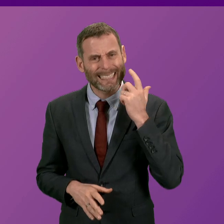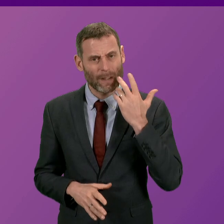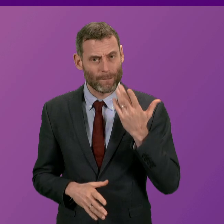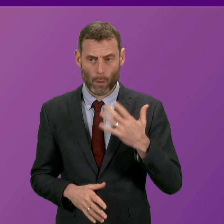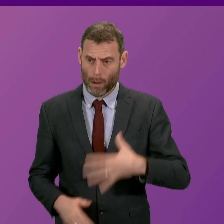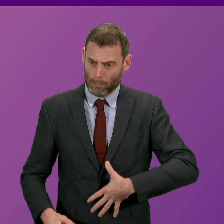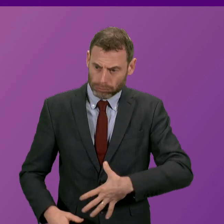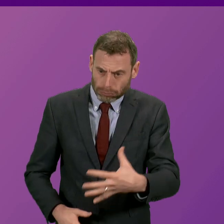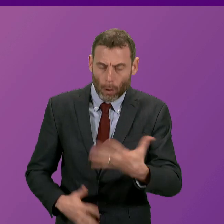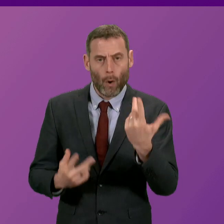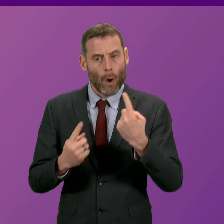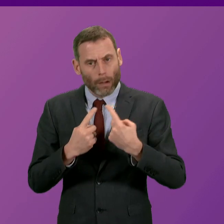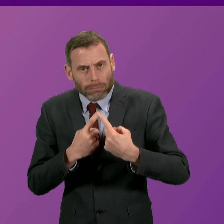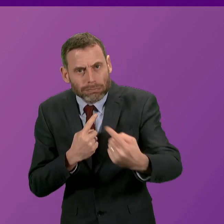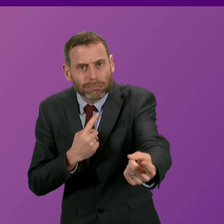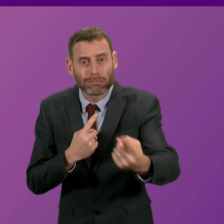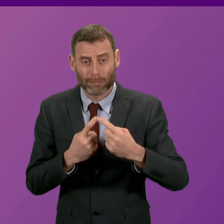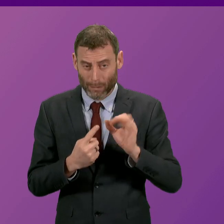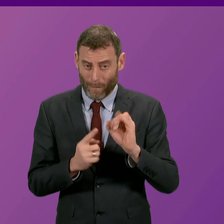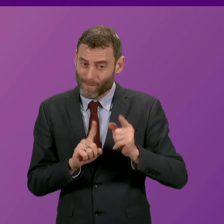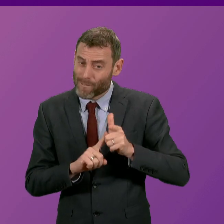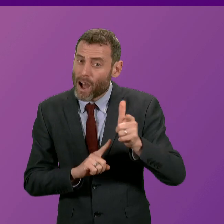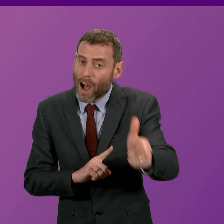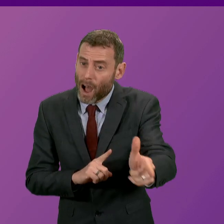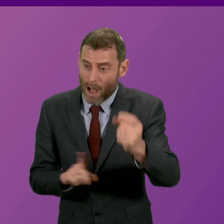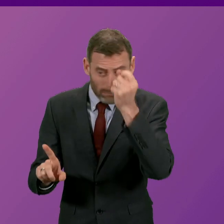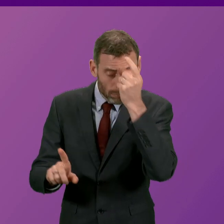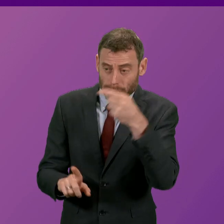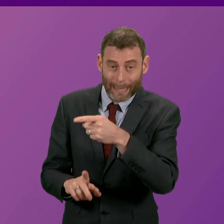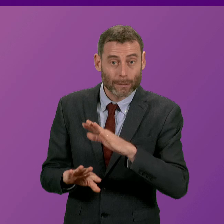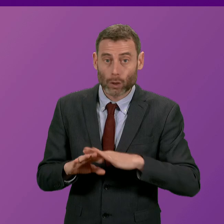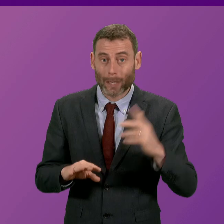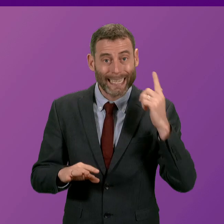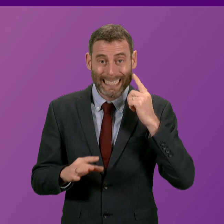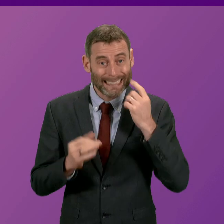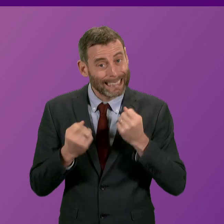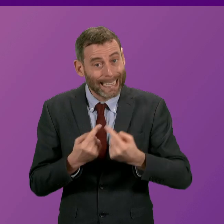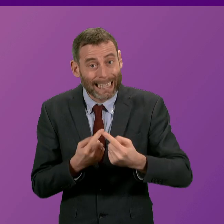Cole-Hamilton narrated to me—it is a long and difficult journey. However, when ministers